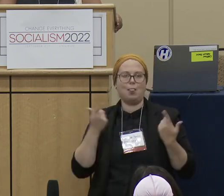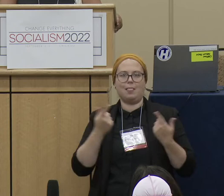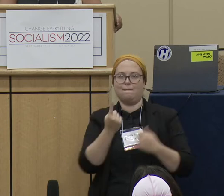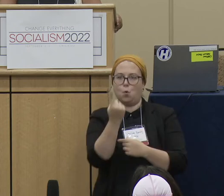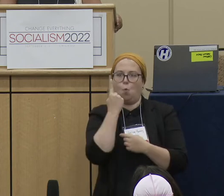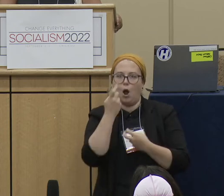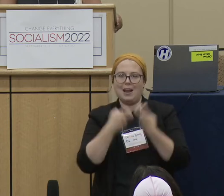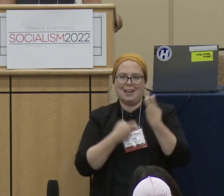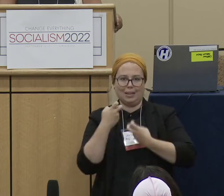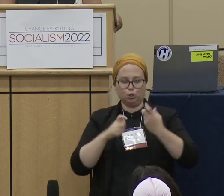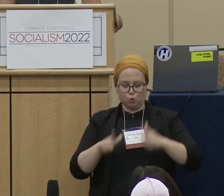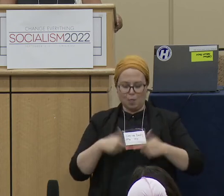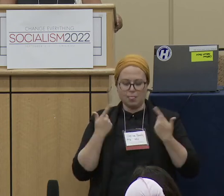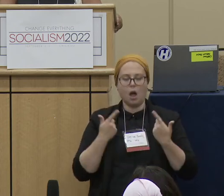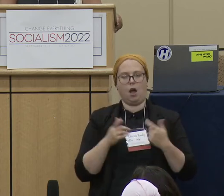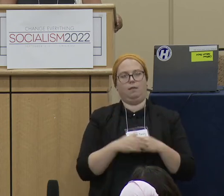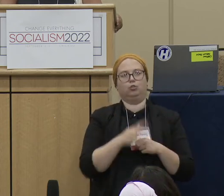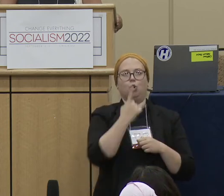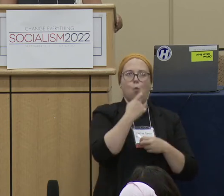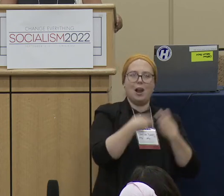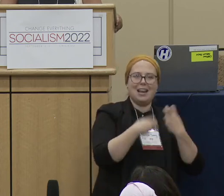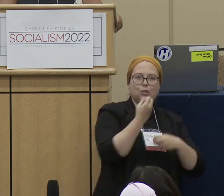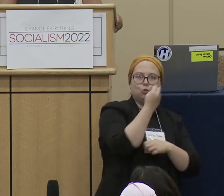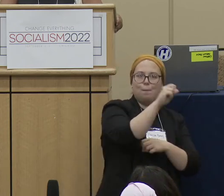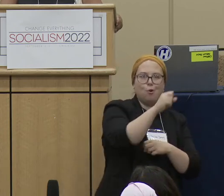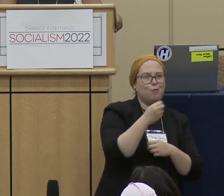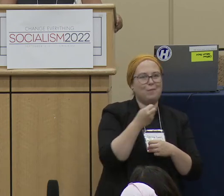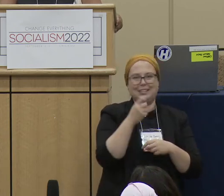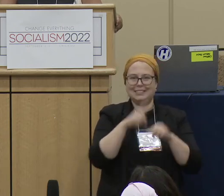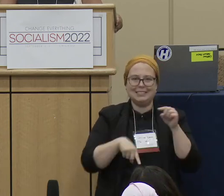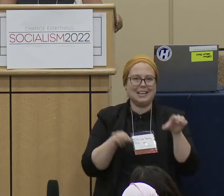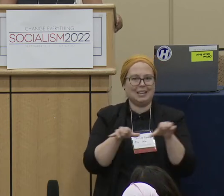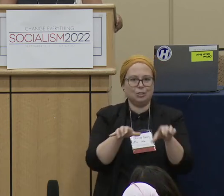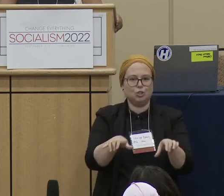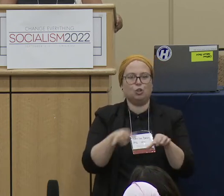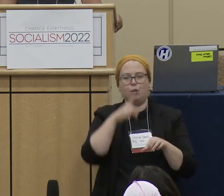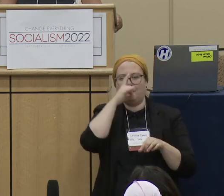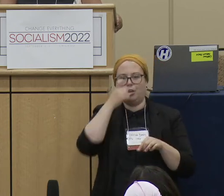movements are dead ends, because we don't live single issue lives. They are dead ends, because we don't live